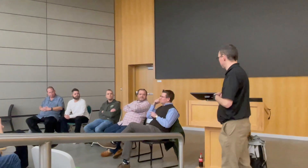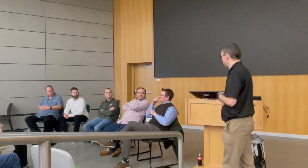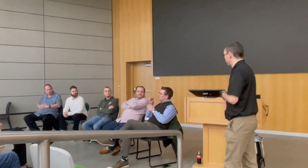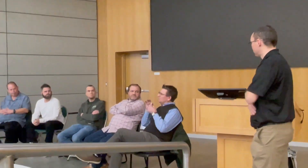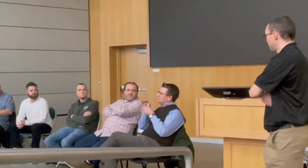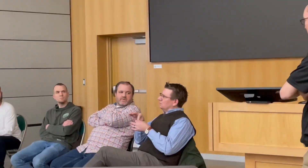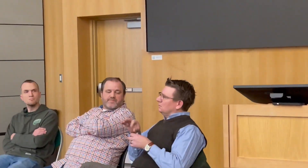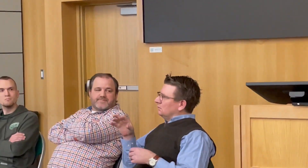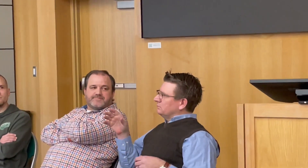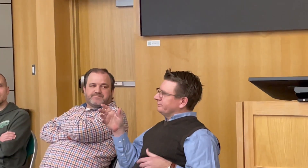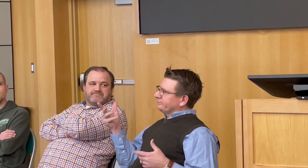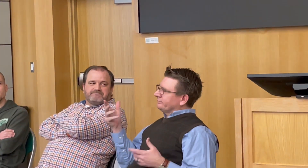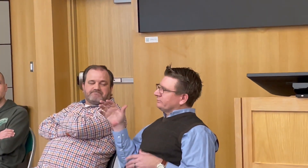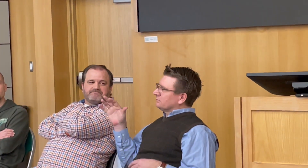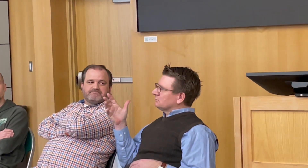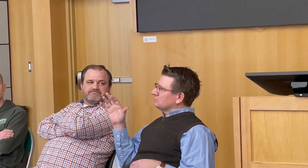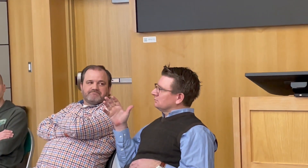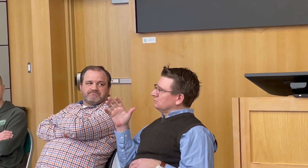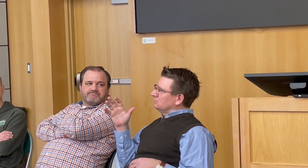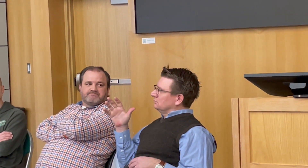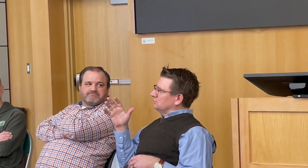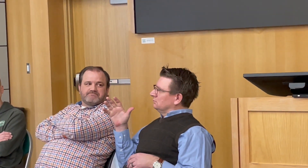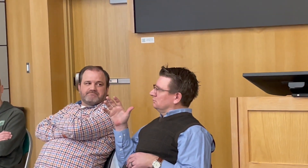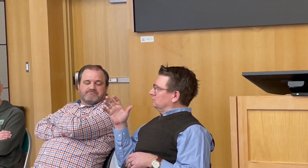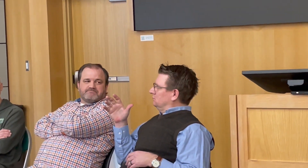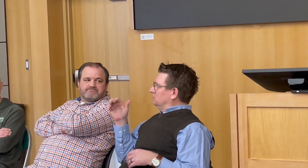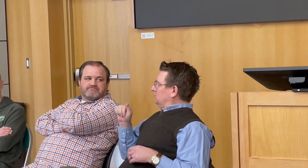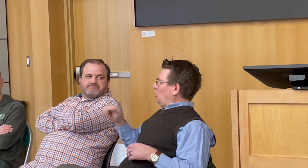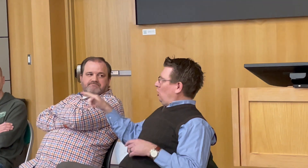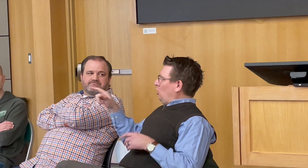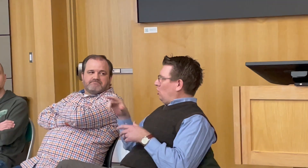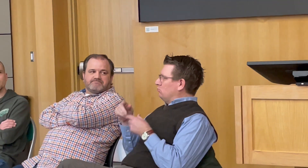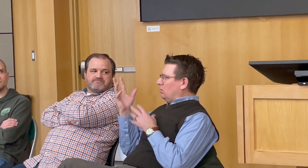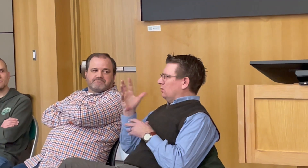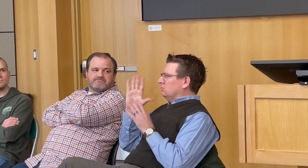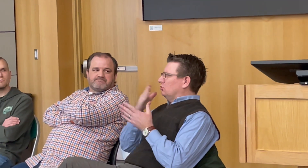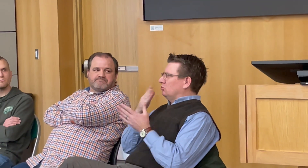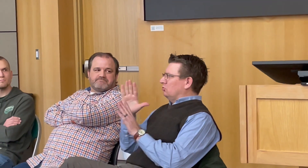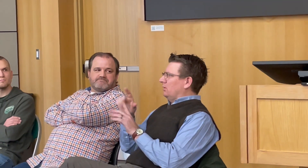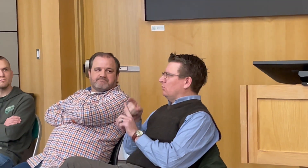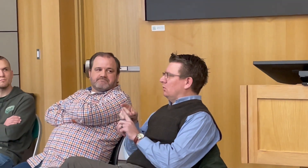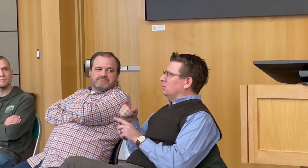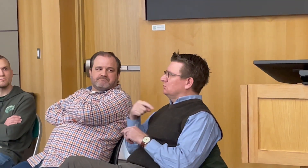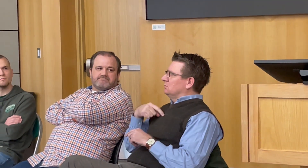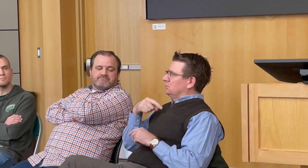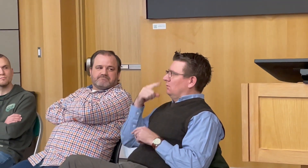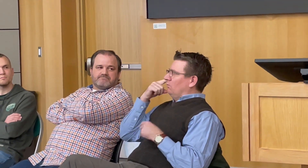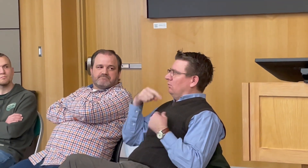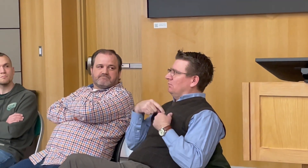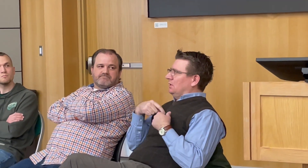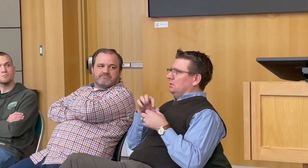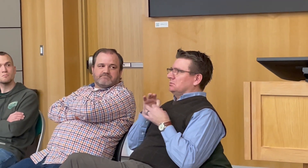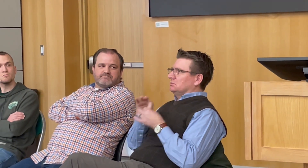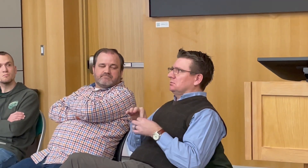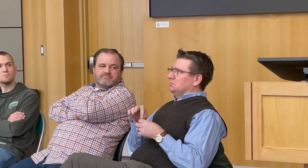Michel here I uh think along those same lines some great points have been raised